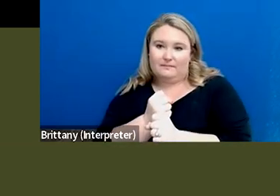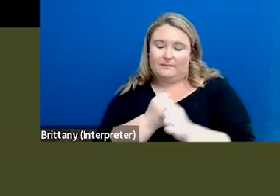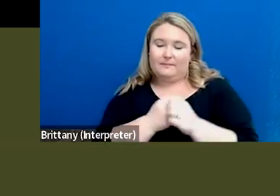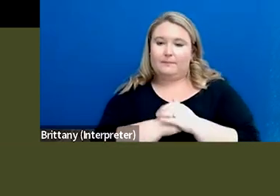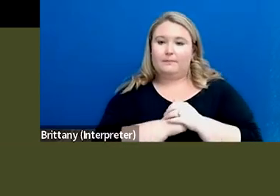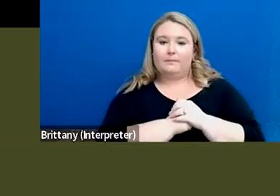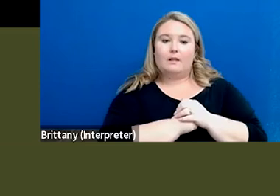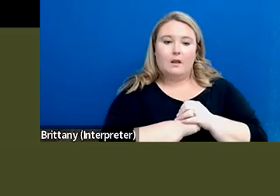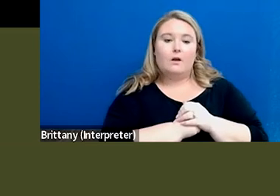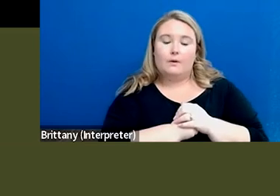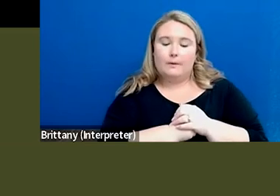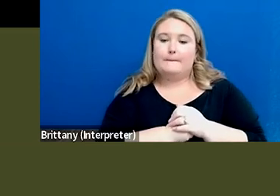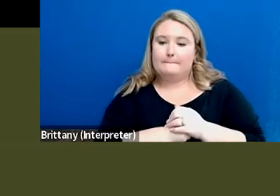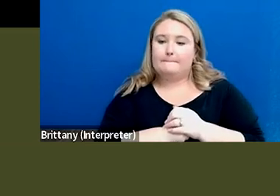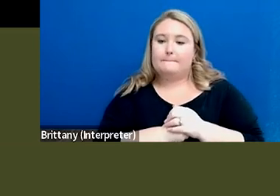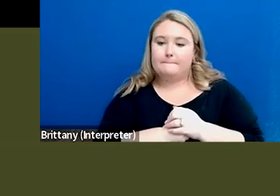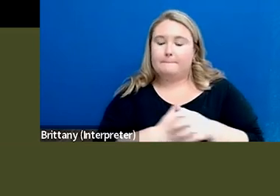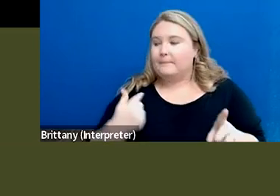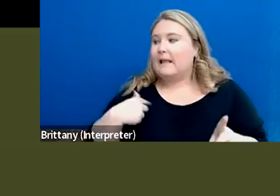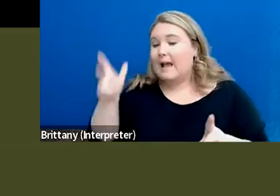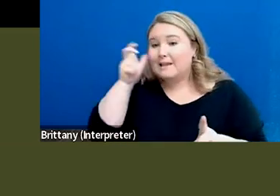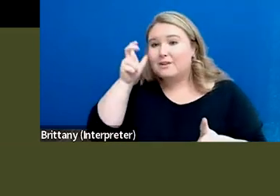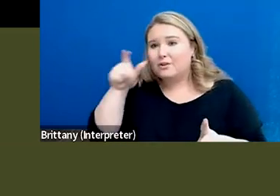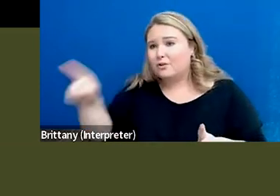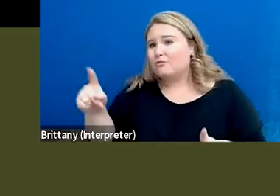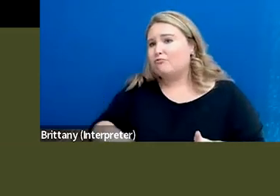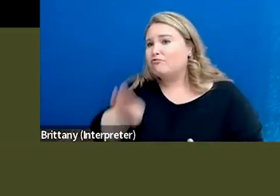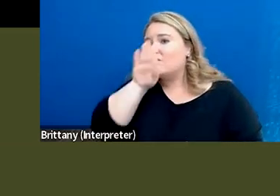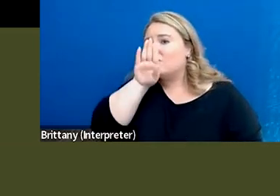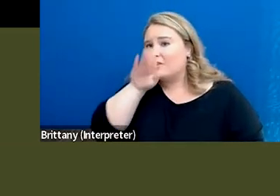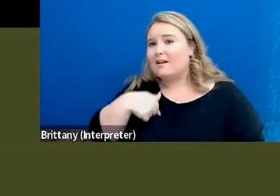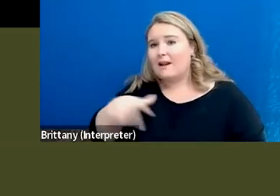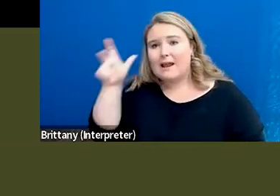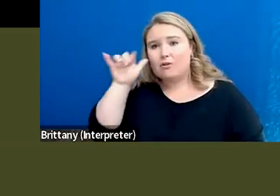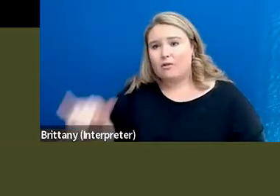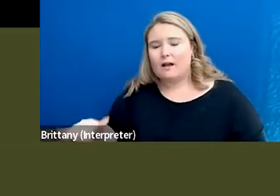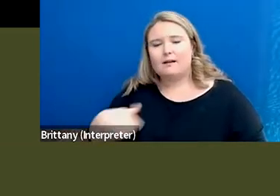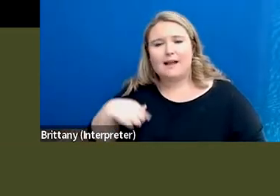[Debbie] Yeah, I can hear the frustration in your voice, Melissa. I believe Zaina said she knows you,